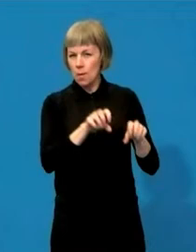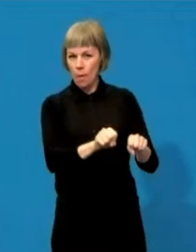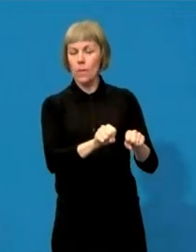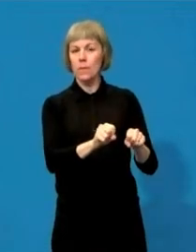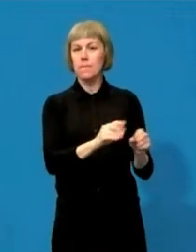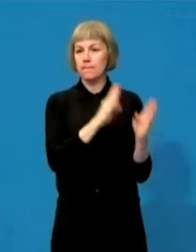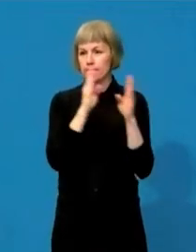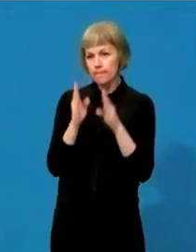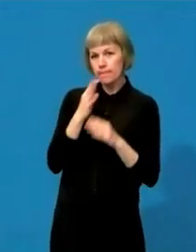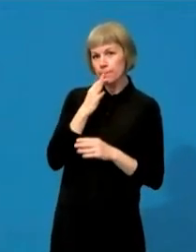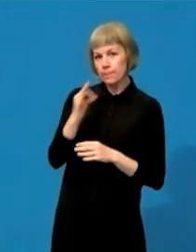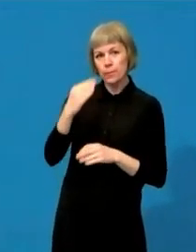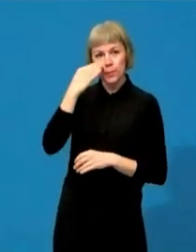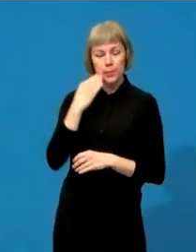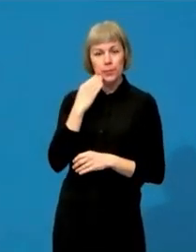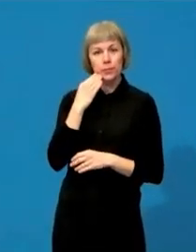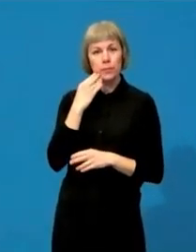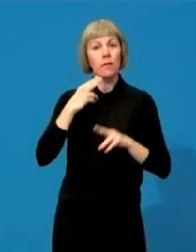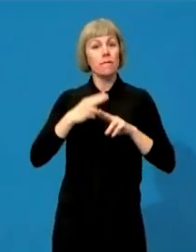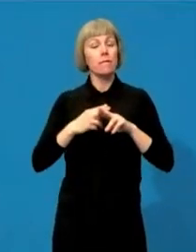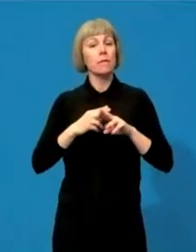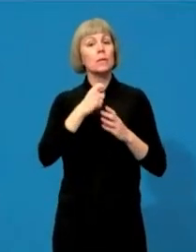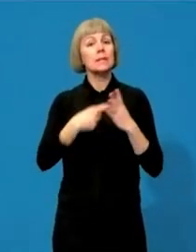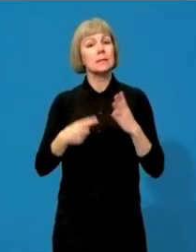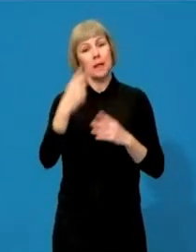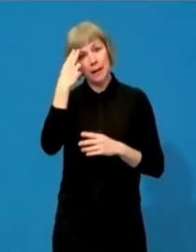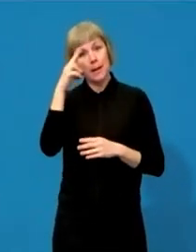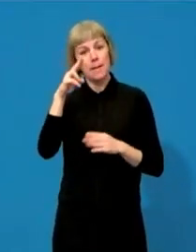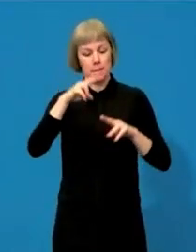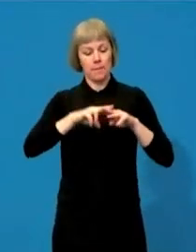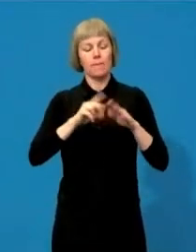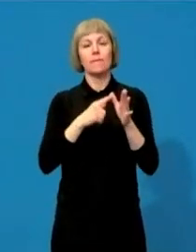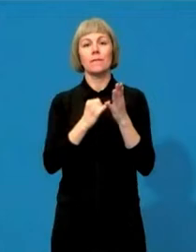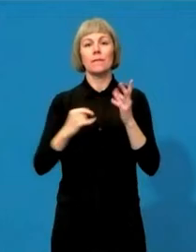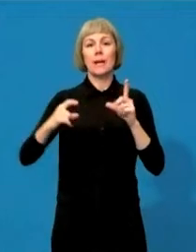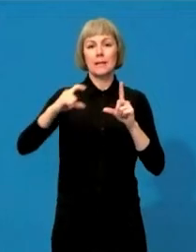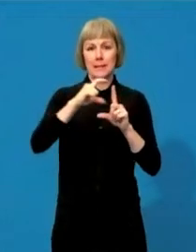relation to fetal alcohol spectrum disorder, that was a condition you were completely